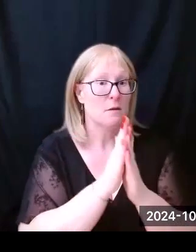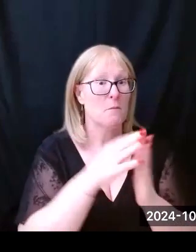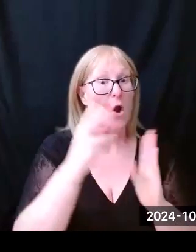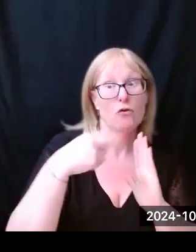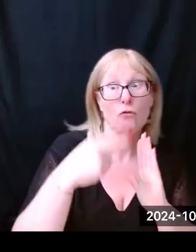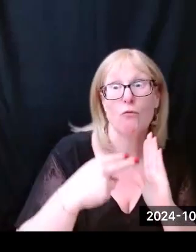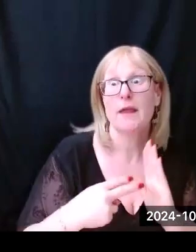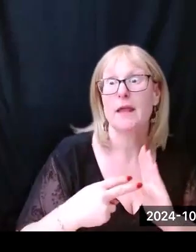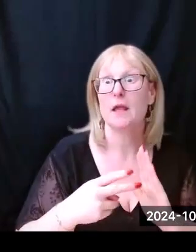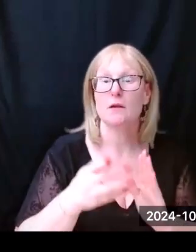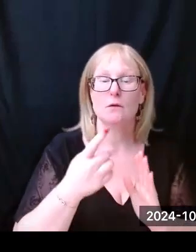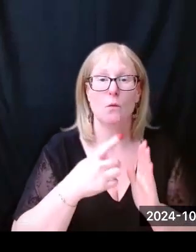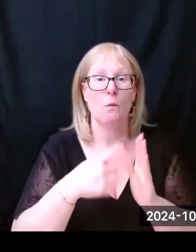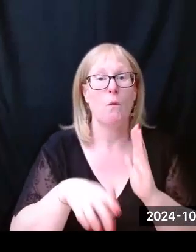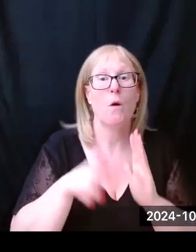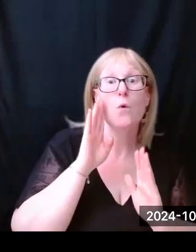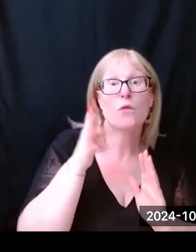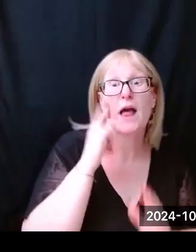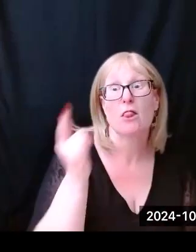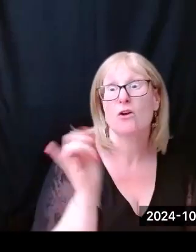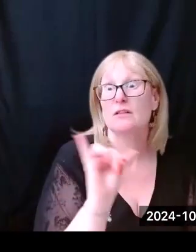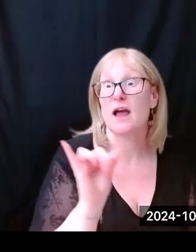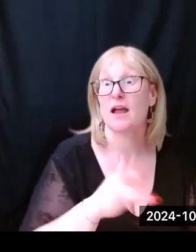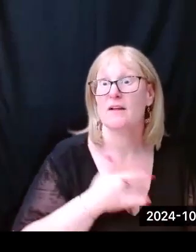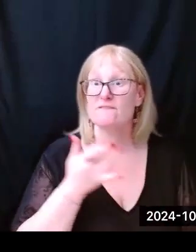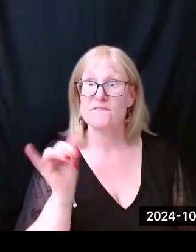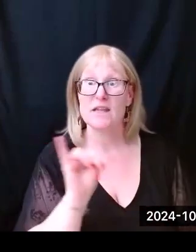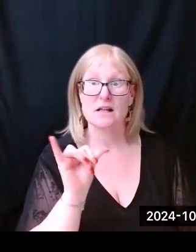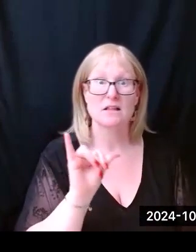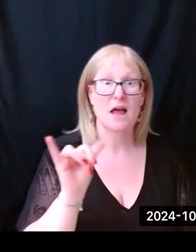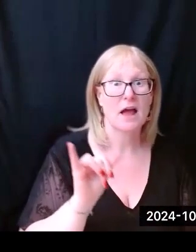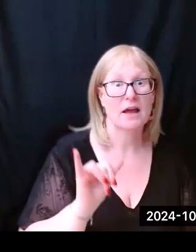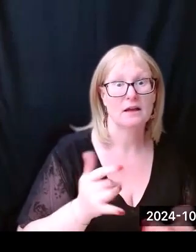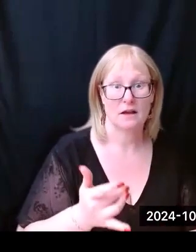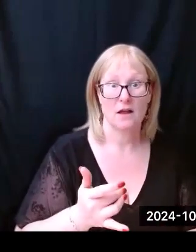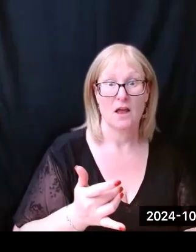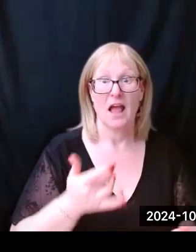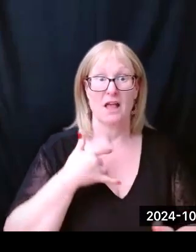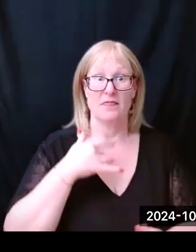new and unfamiliar situations can be like. And then all of a sudden your child feels armed and prepared to do it.